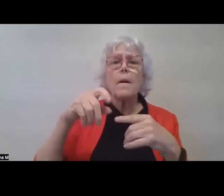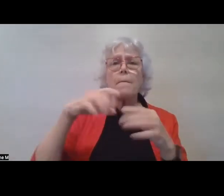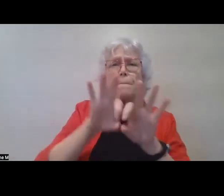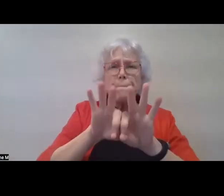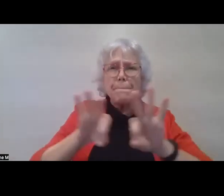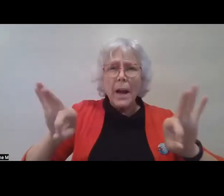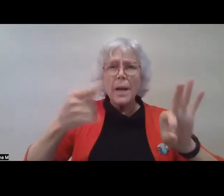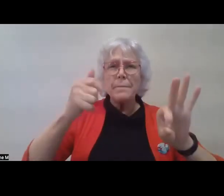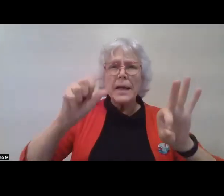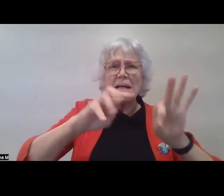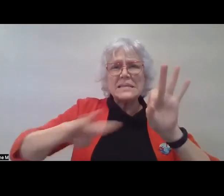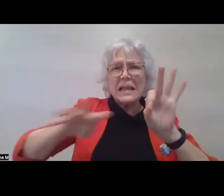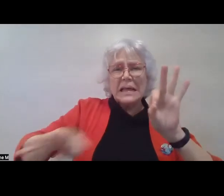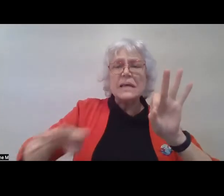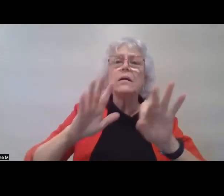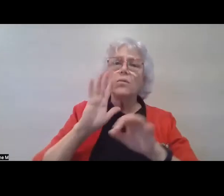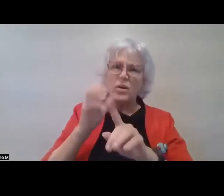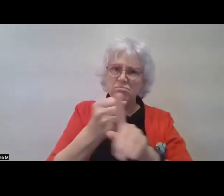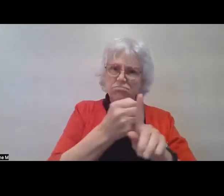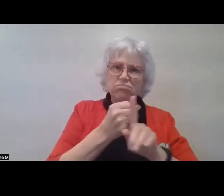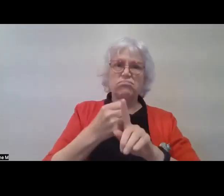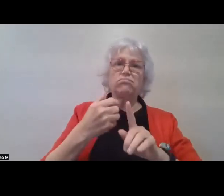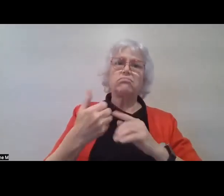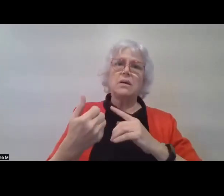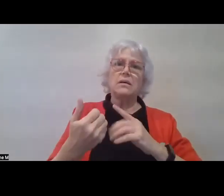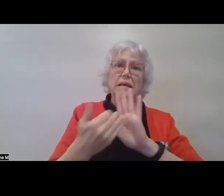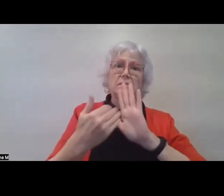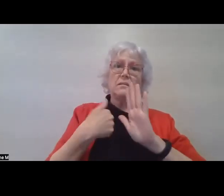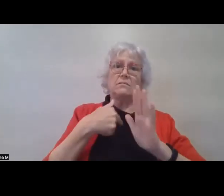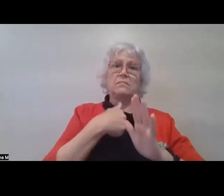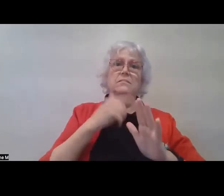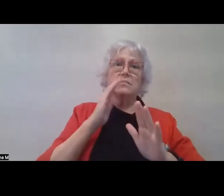more able or die. This is also true for disabled people. Eco-ableism, the